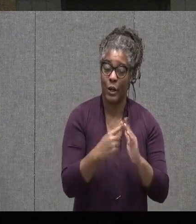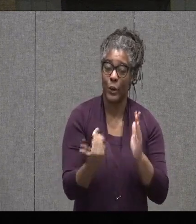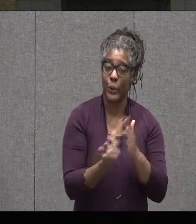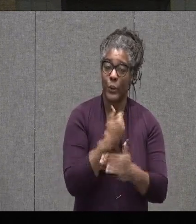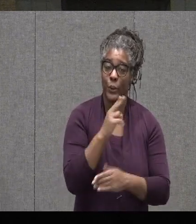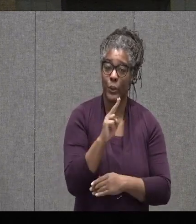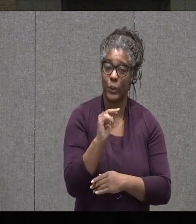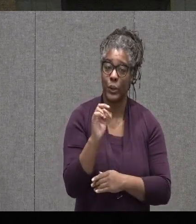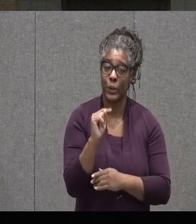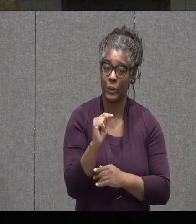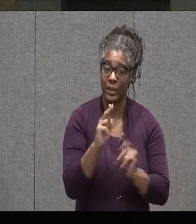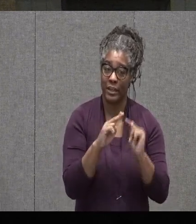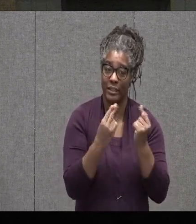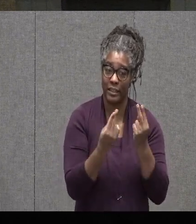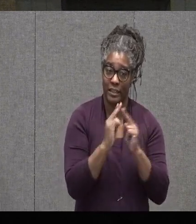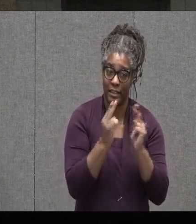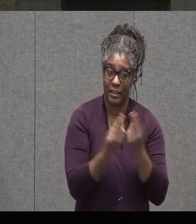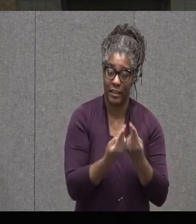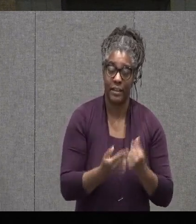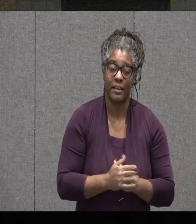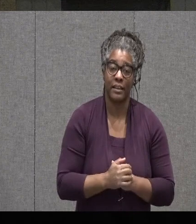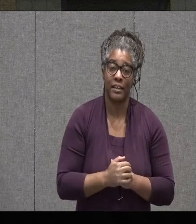Let's look back at our new essential question.